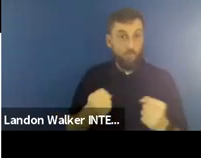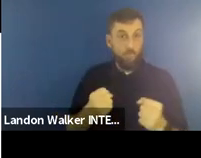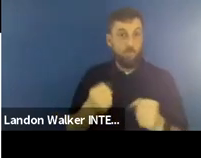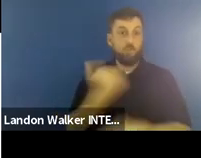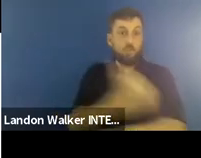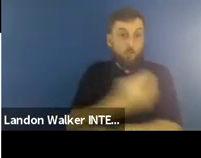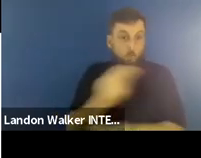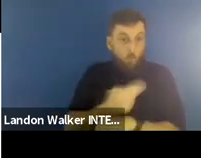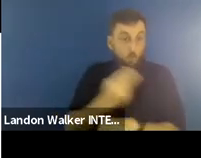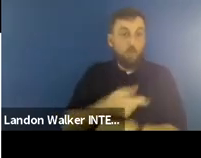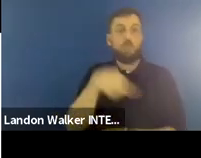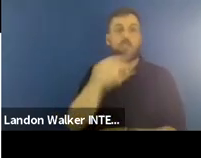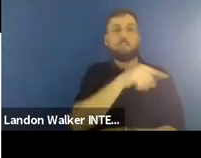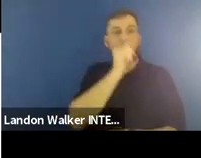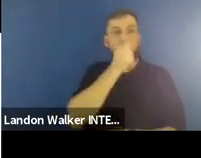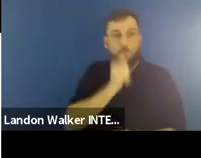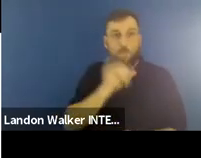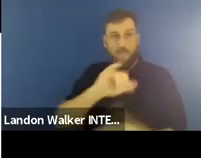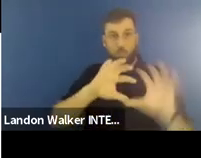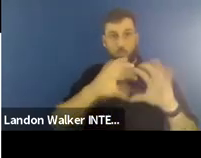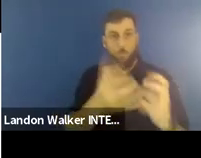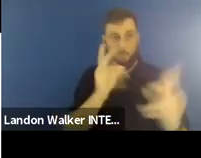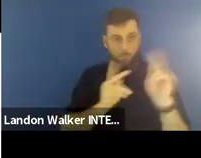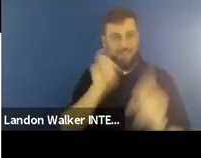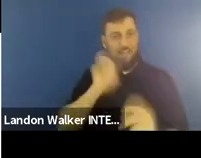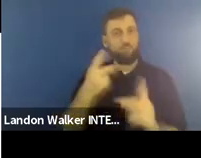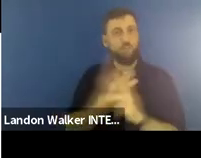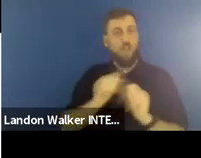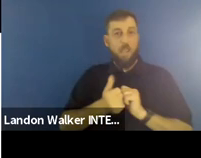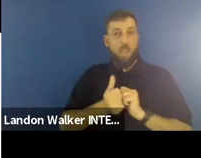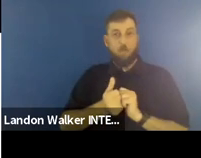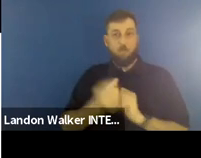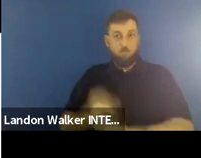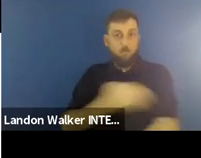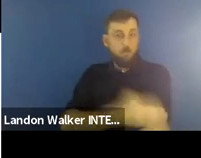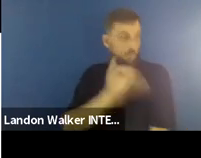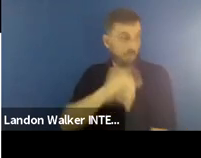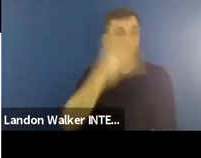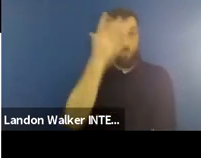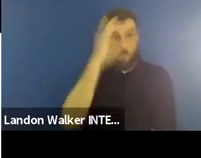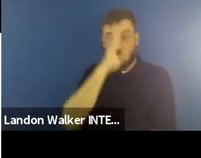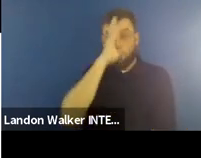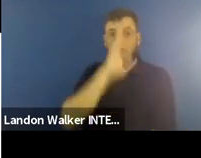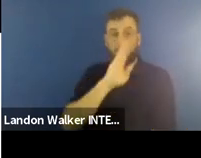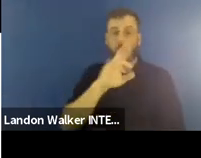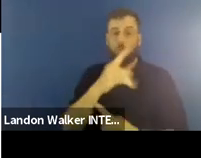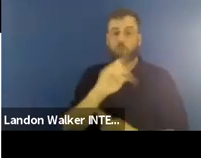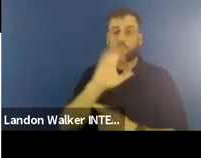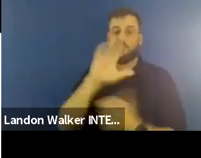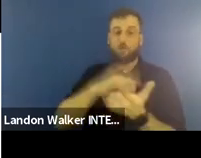is suffering and we need to figure out a way to do that. And so therefore, that birth to Bruce Jenner for hope out of the Baton Rouge area Foundation.